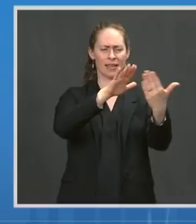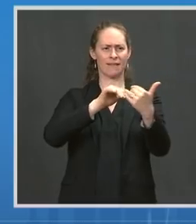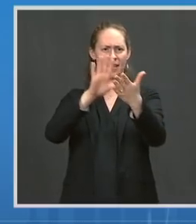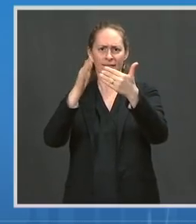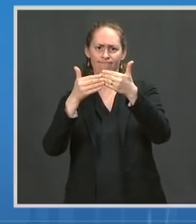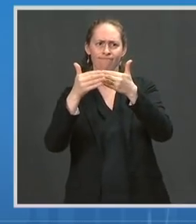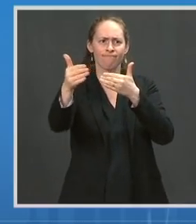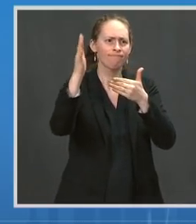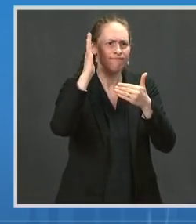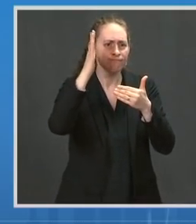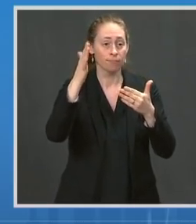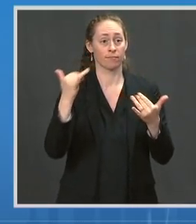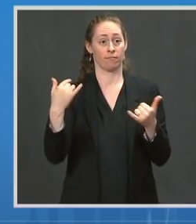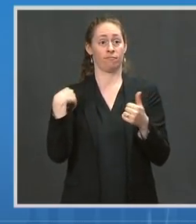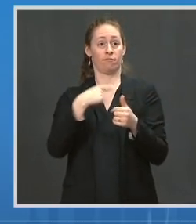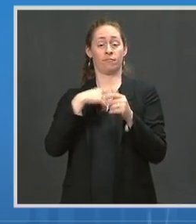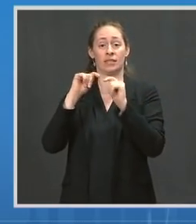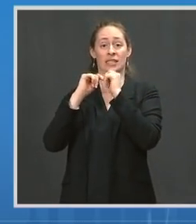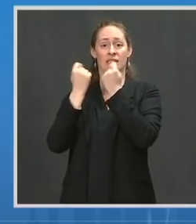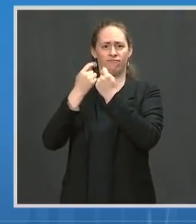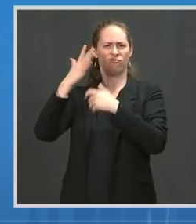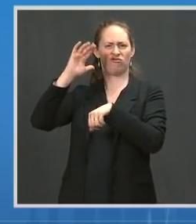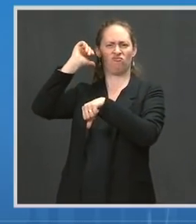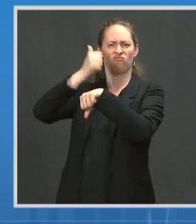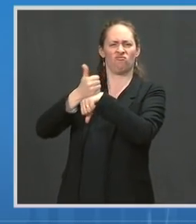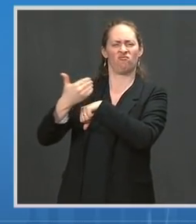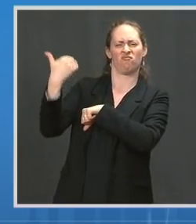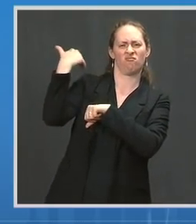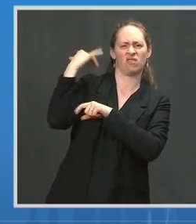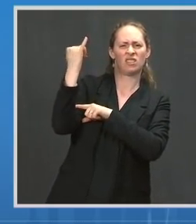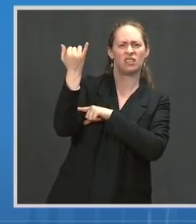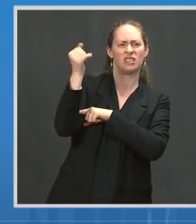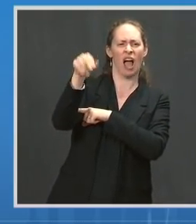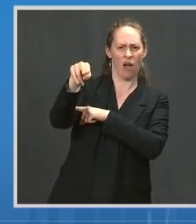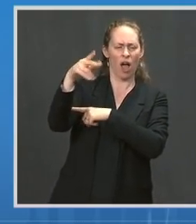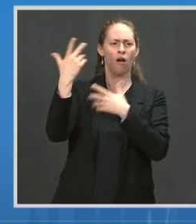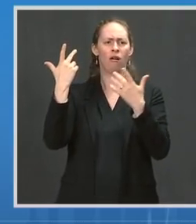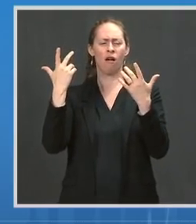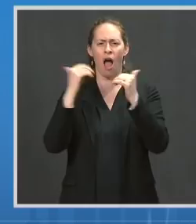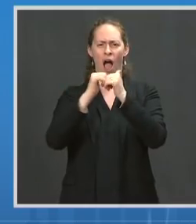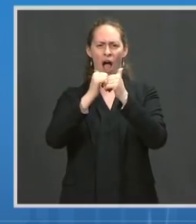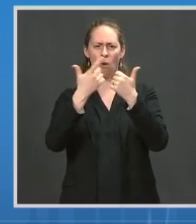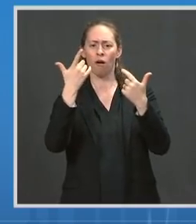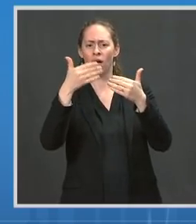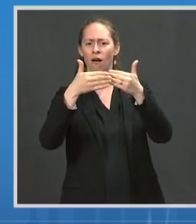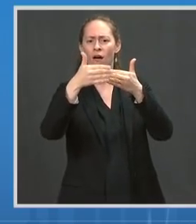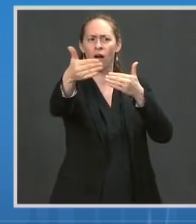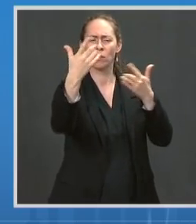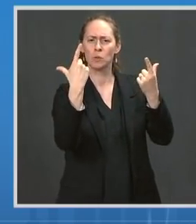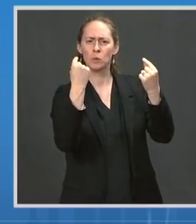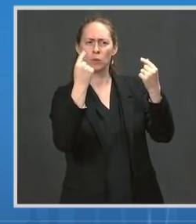on how we would tackle every element of the pandemic -- from vaccinations, to inequities, to school re-openings, to testing.